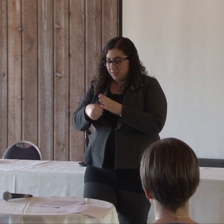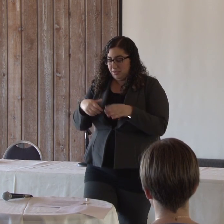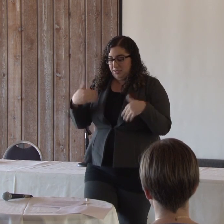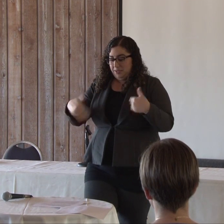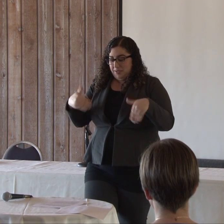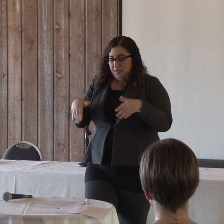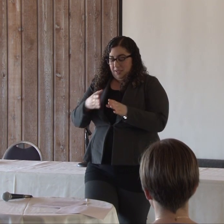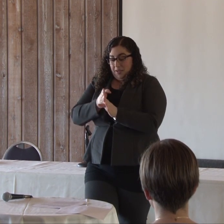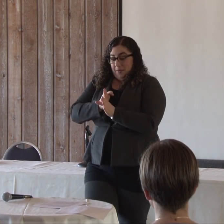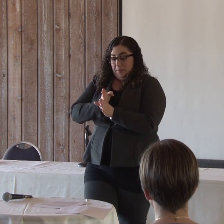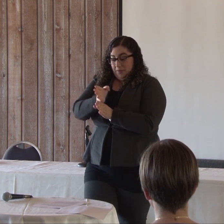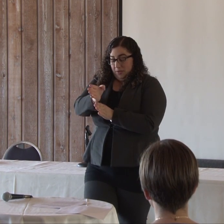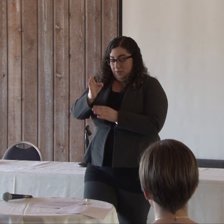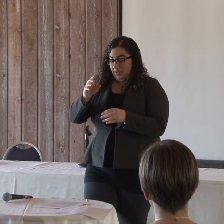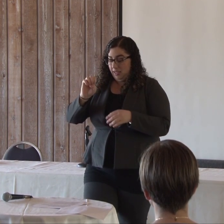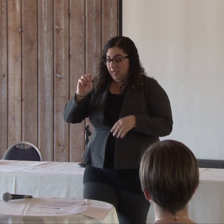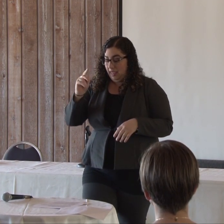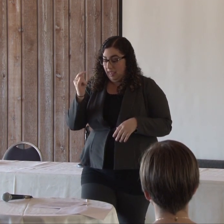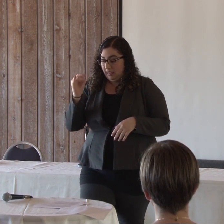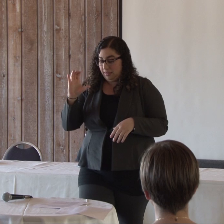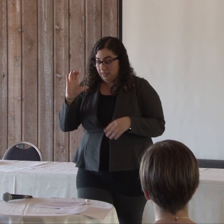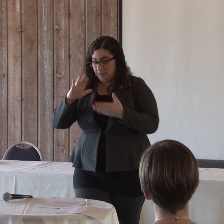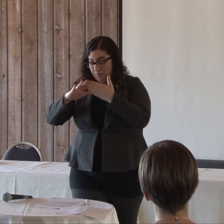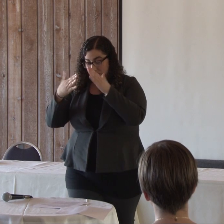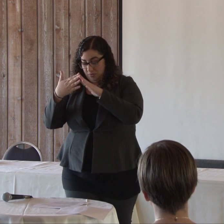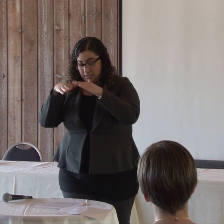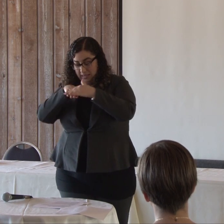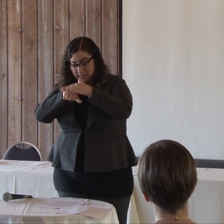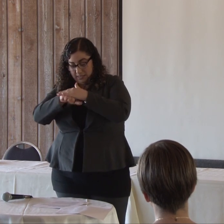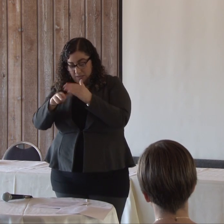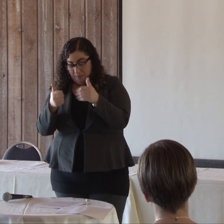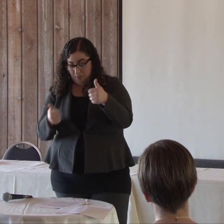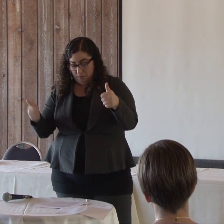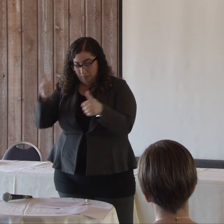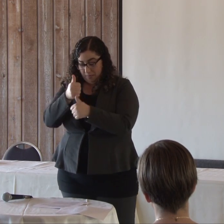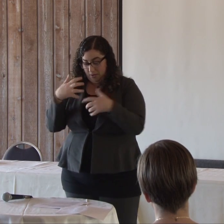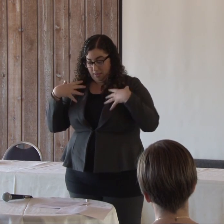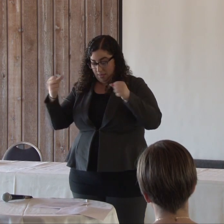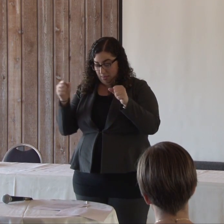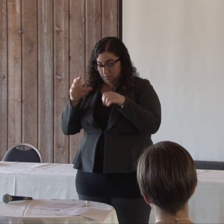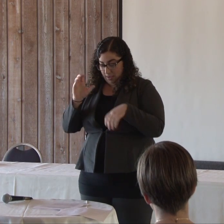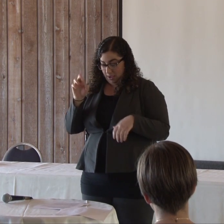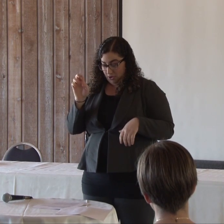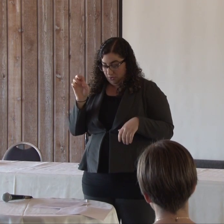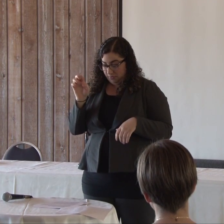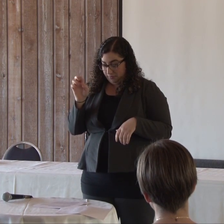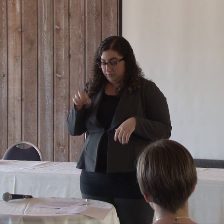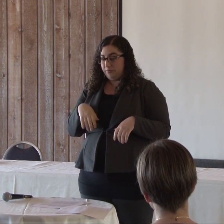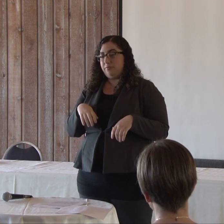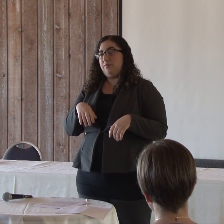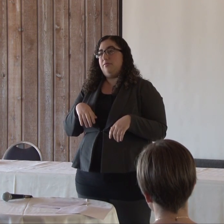There's something I want you to keep in mind. Language barriers can really be hindering.